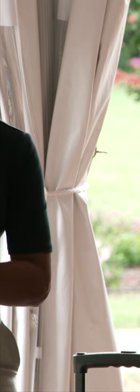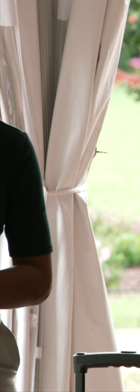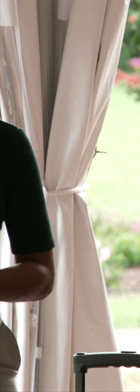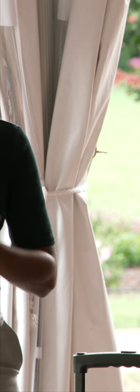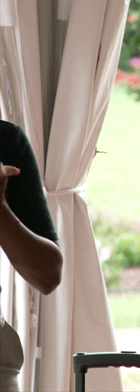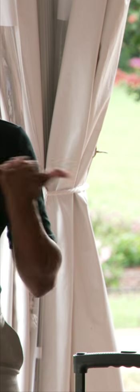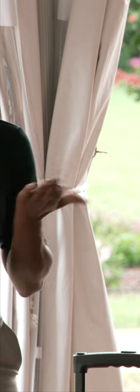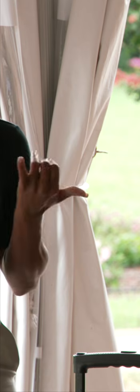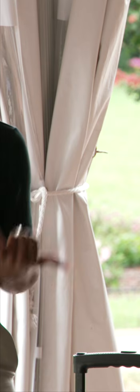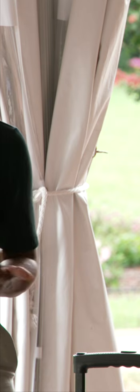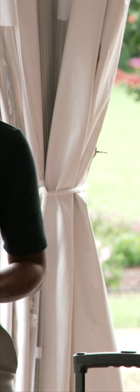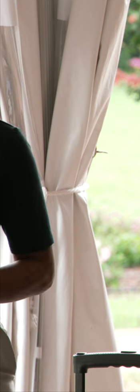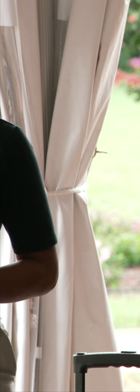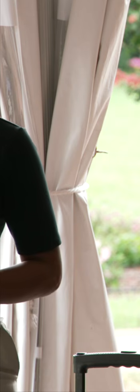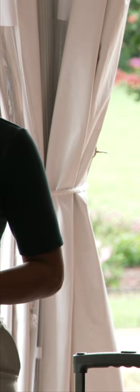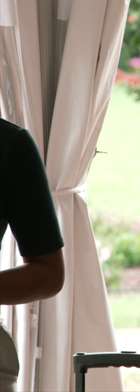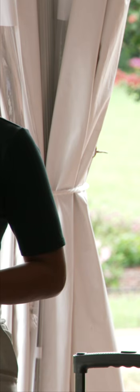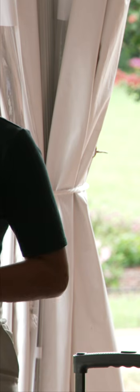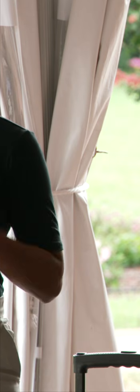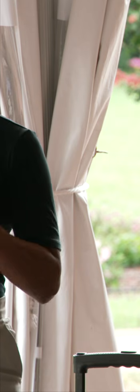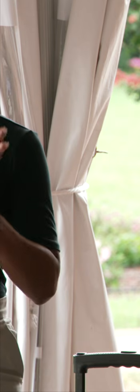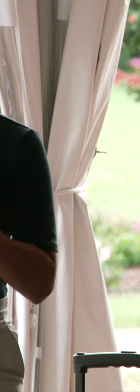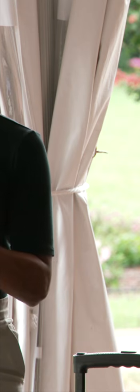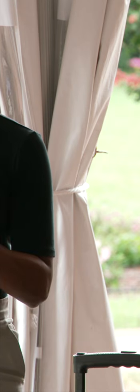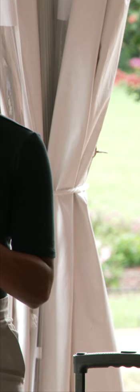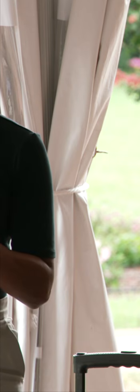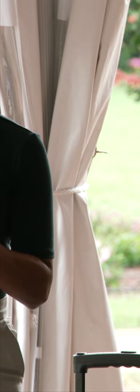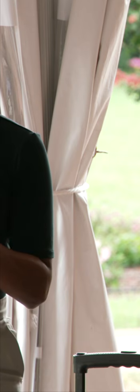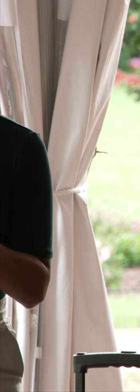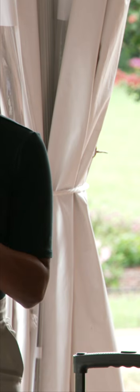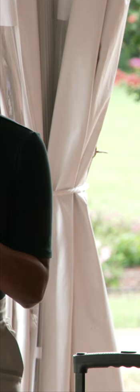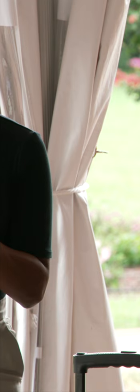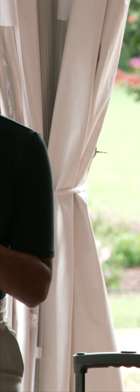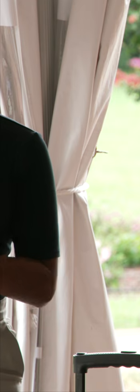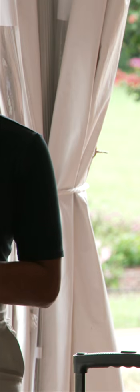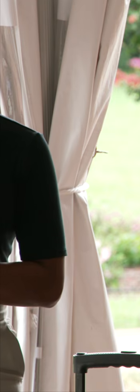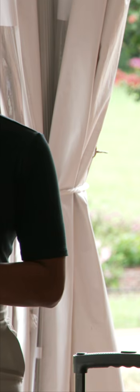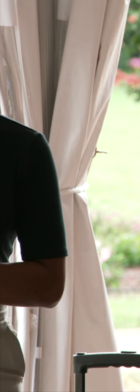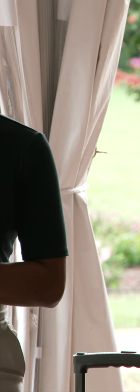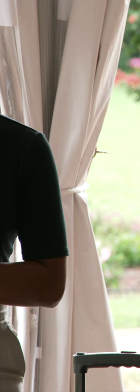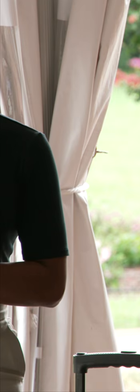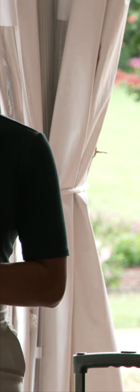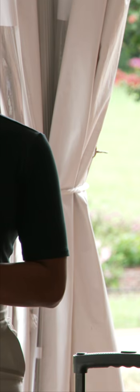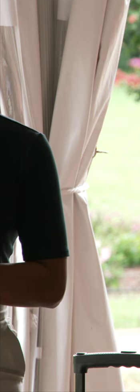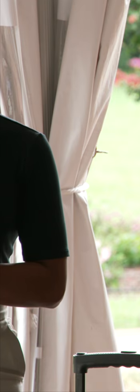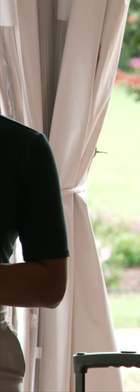He's a congressman, Representative Mike Haridopolos, who is also a U.S. History professor.